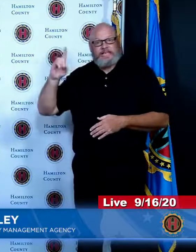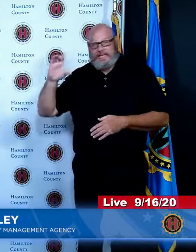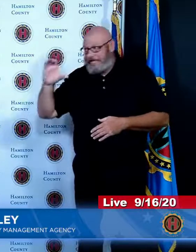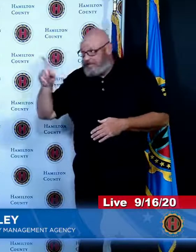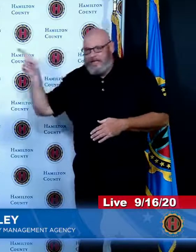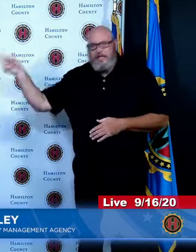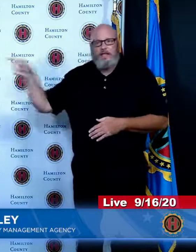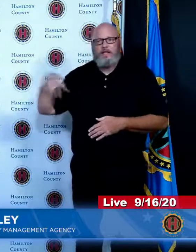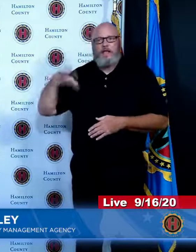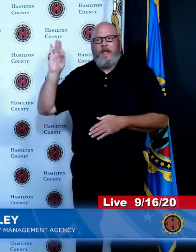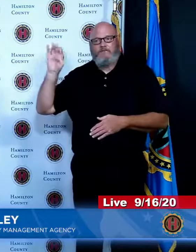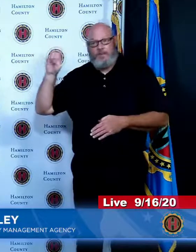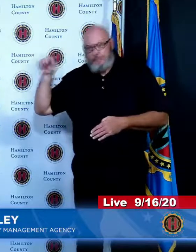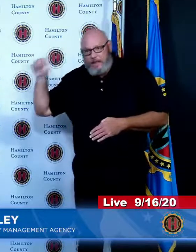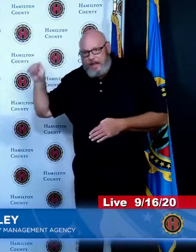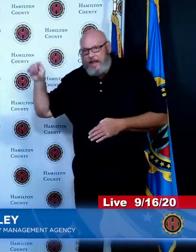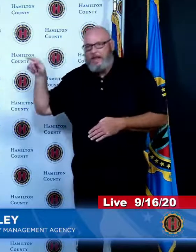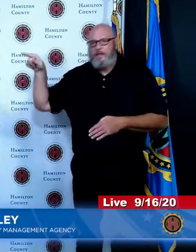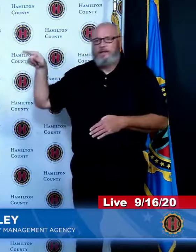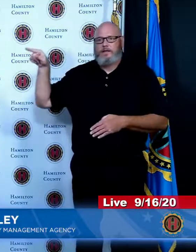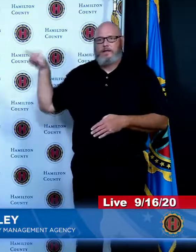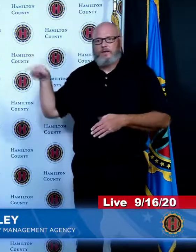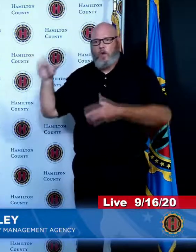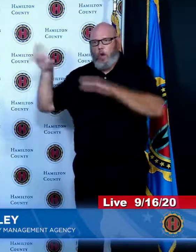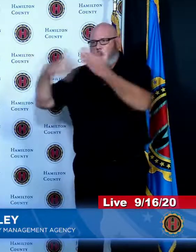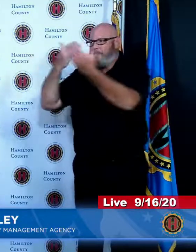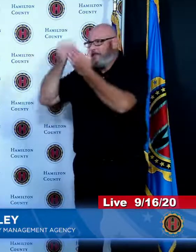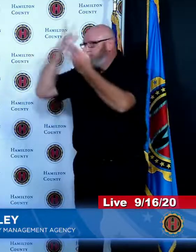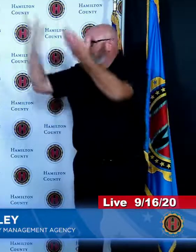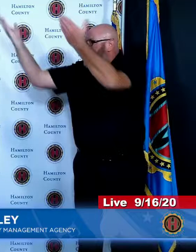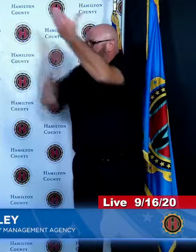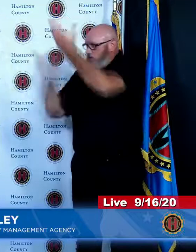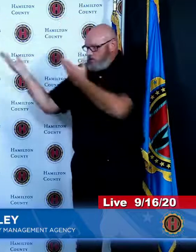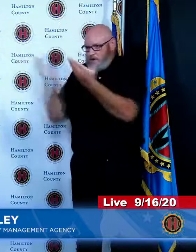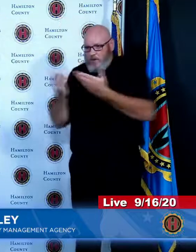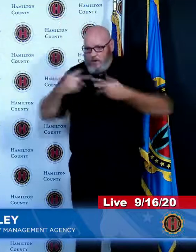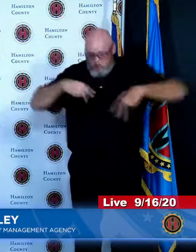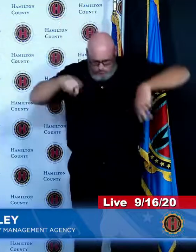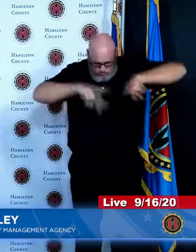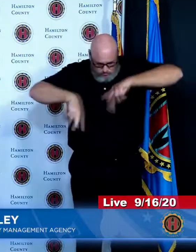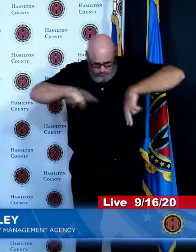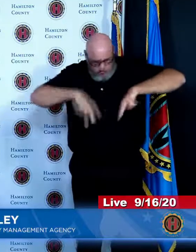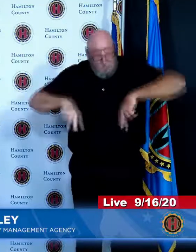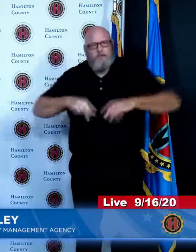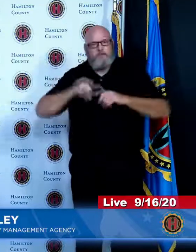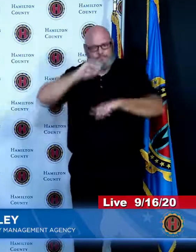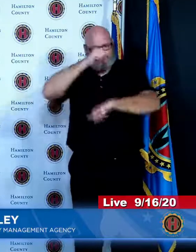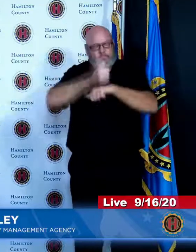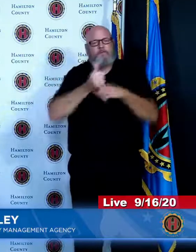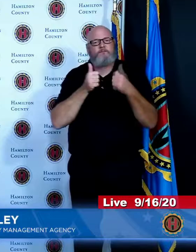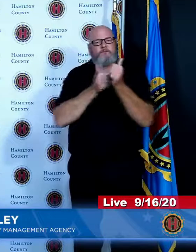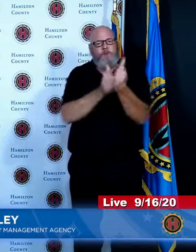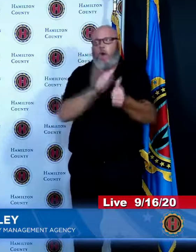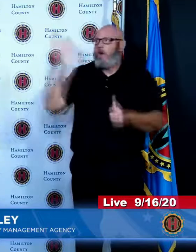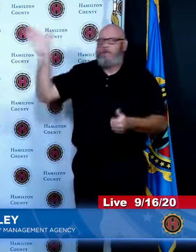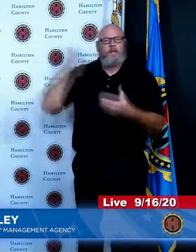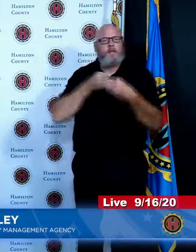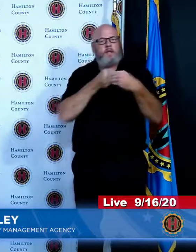right now with our recently acquired PPE storage site we're looking